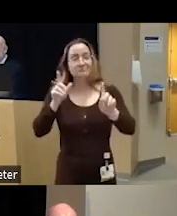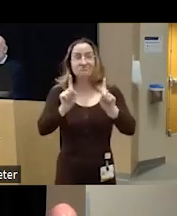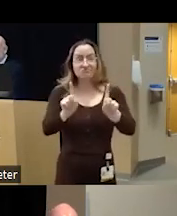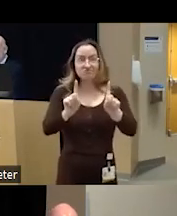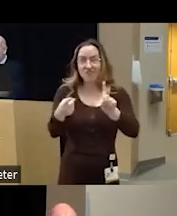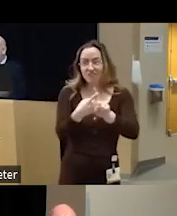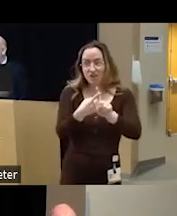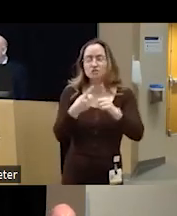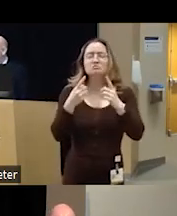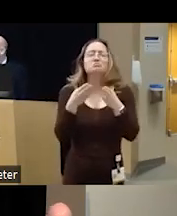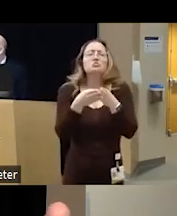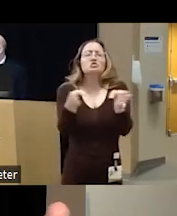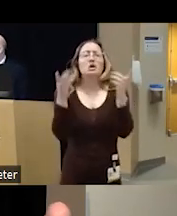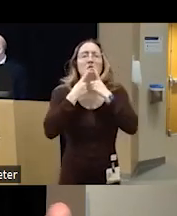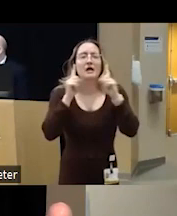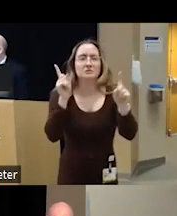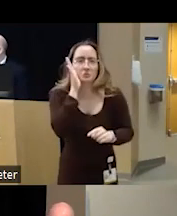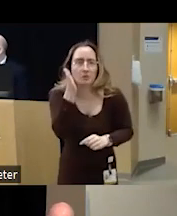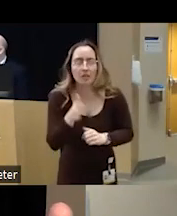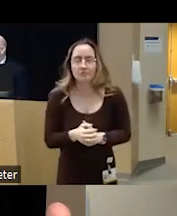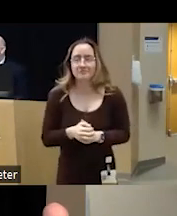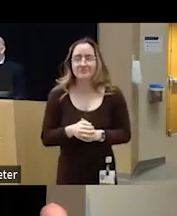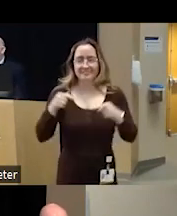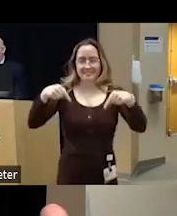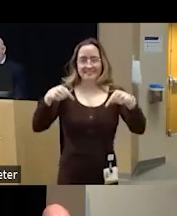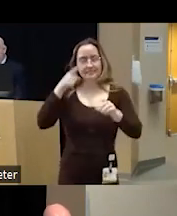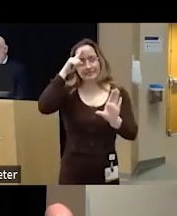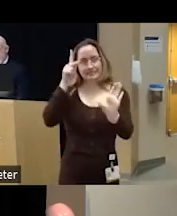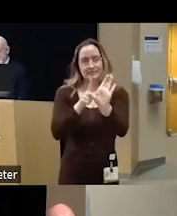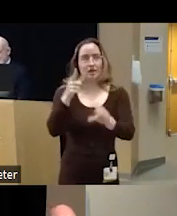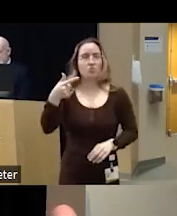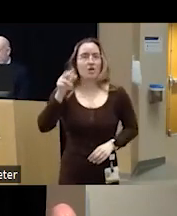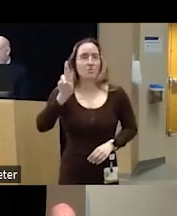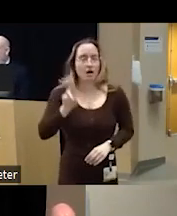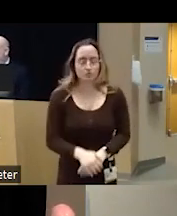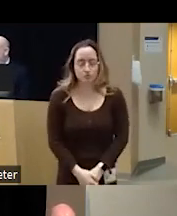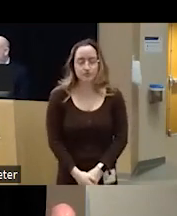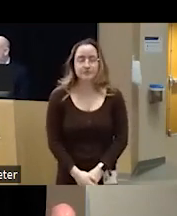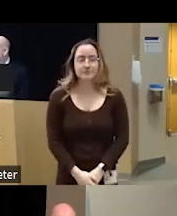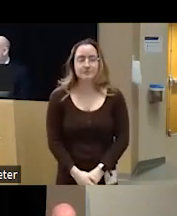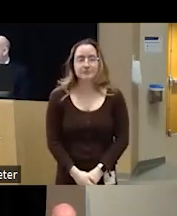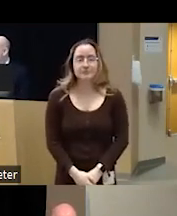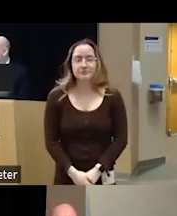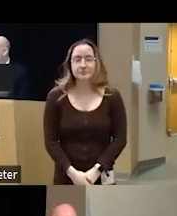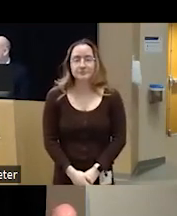a few General points about the grand rounds. One is for people on Zoom today.